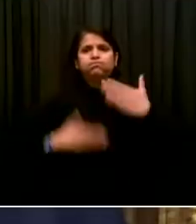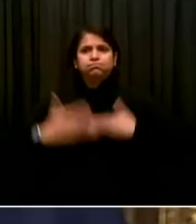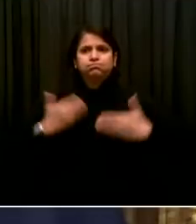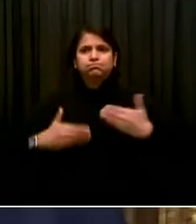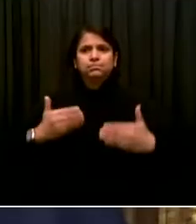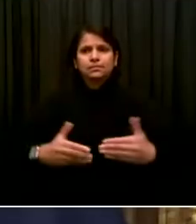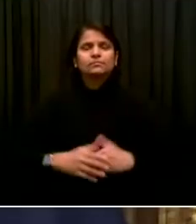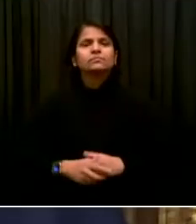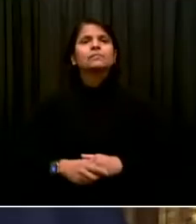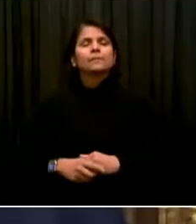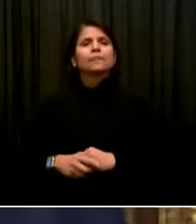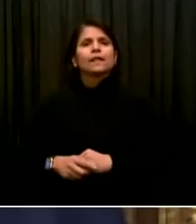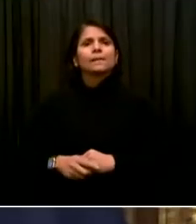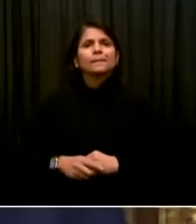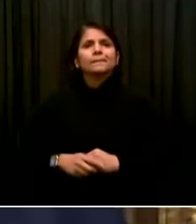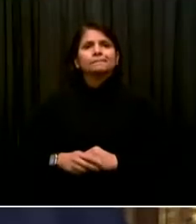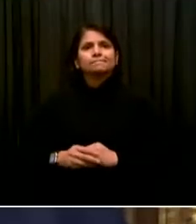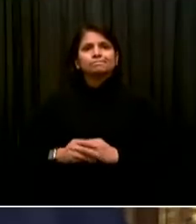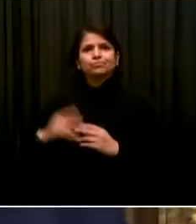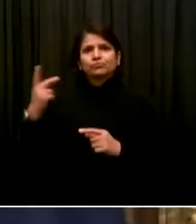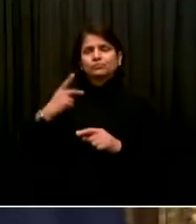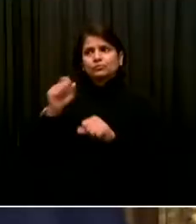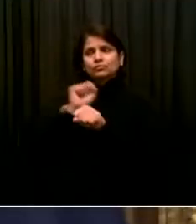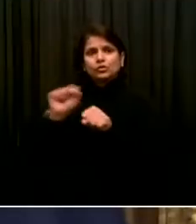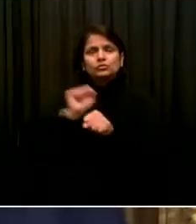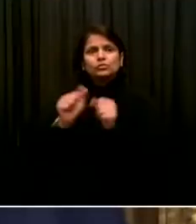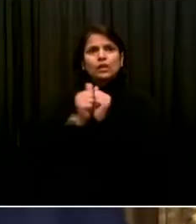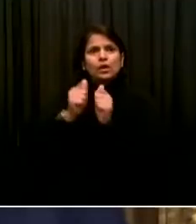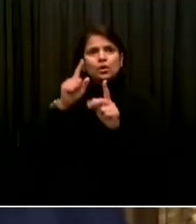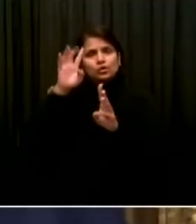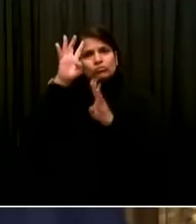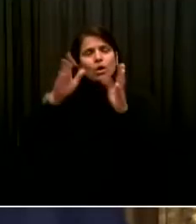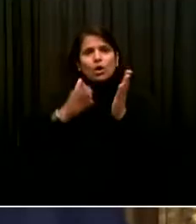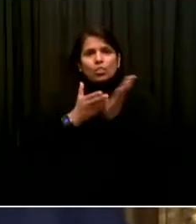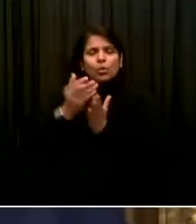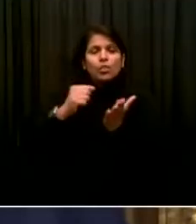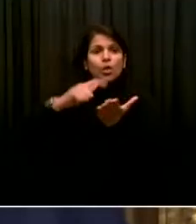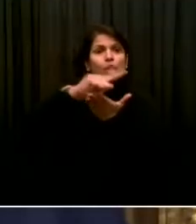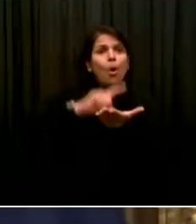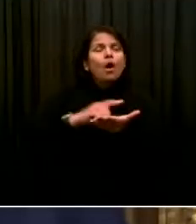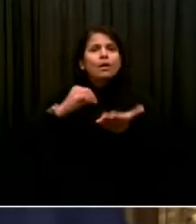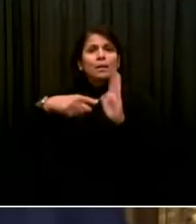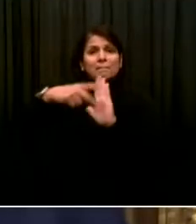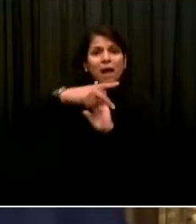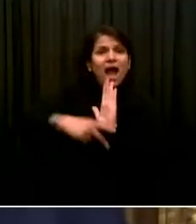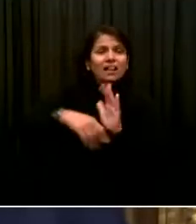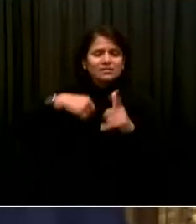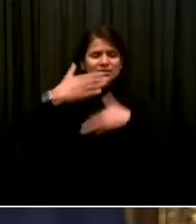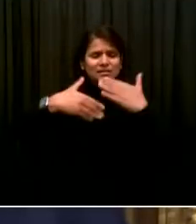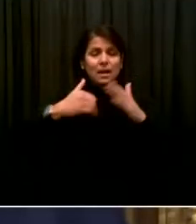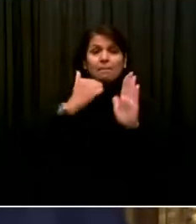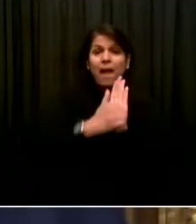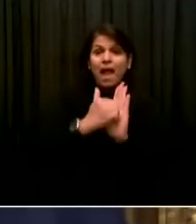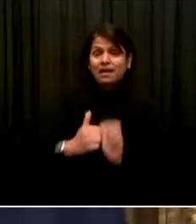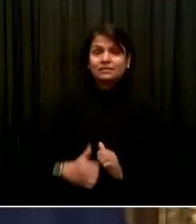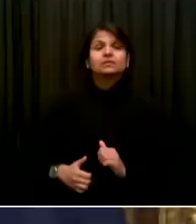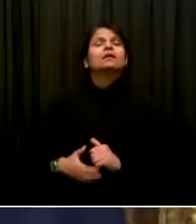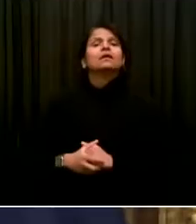THESE TIMES AND I KNOW WE CAN WORK TOGETHER TO SWIFTLY ENACT LEGISLATION AN D PROMOTE POLICIES